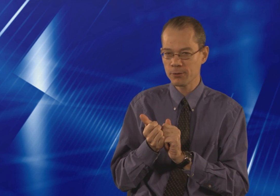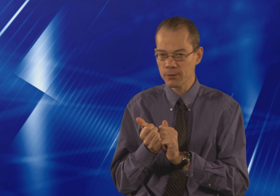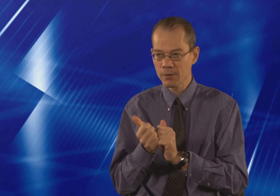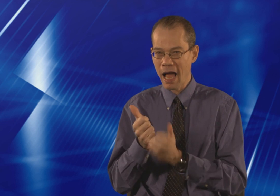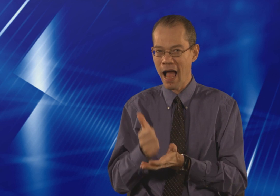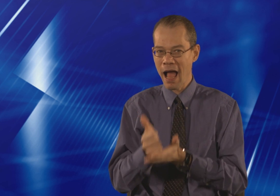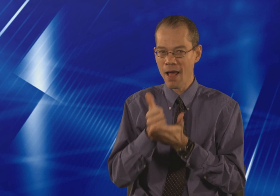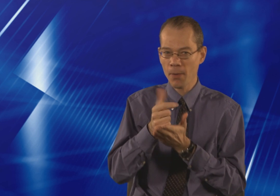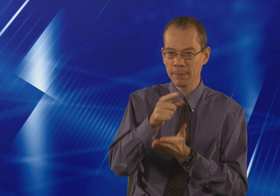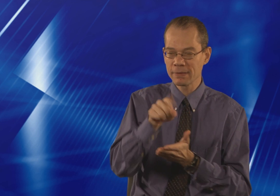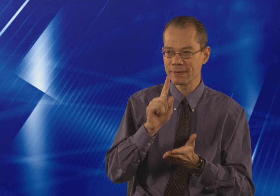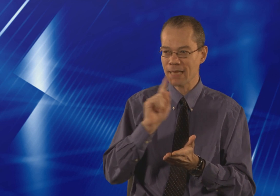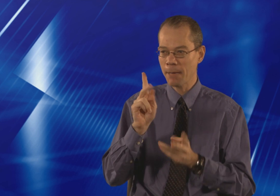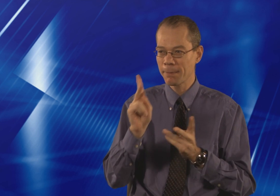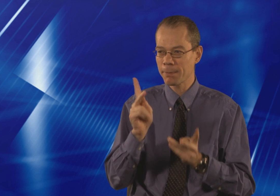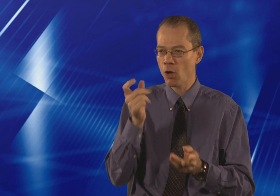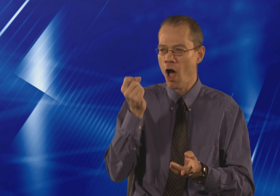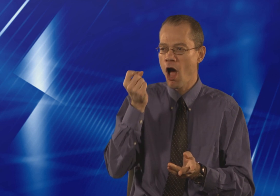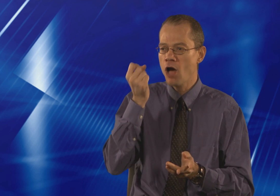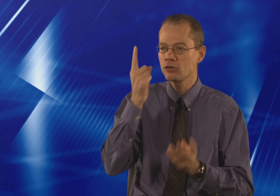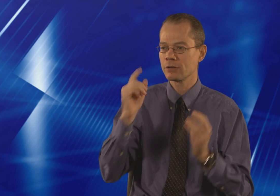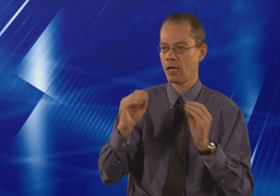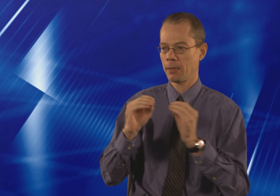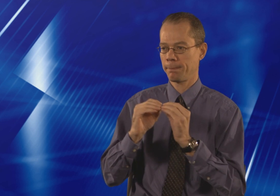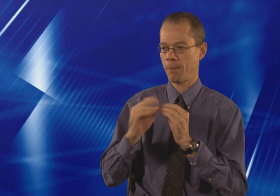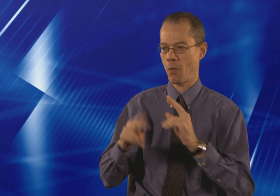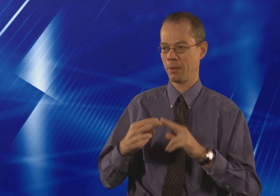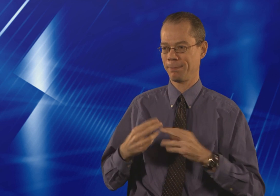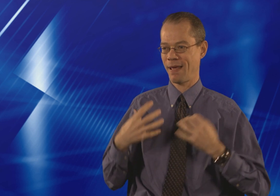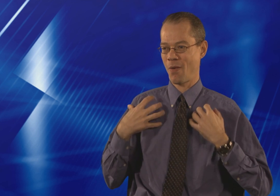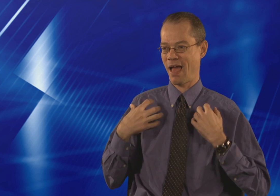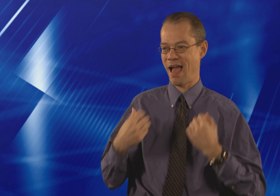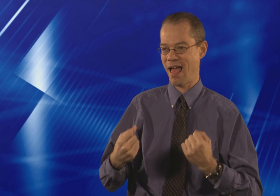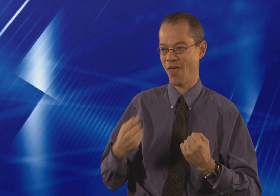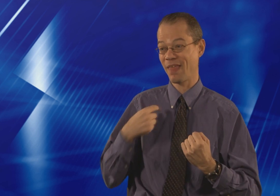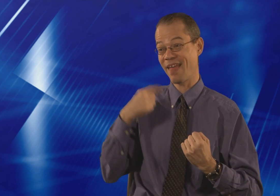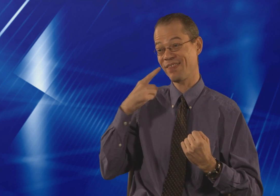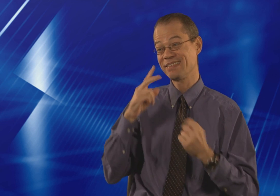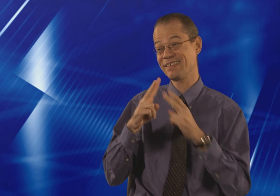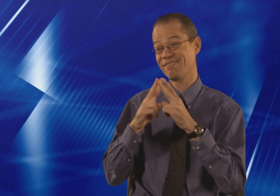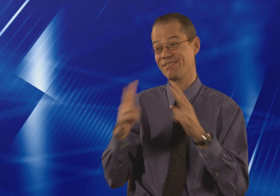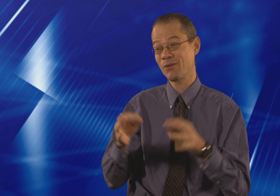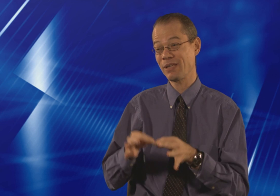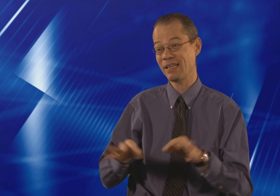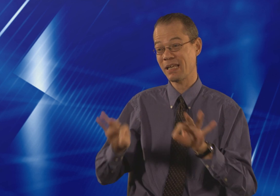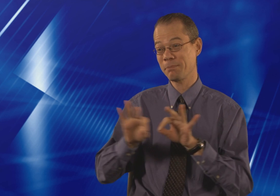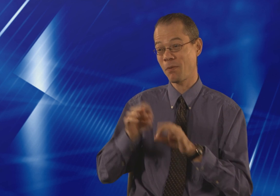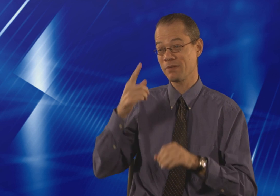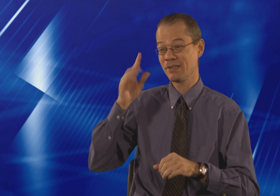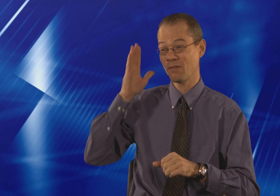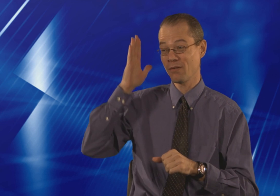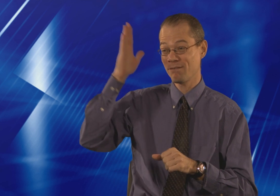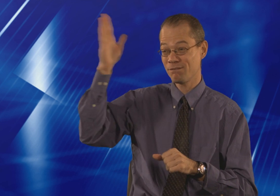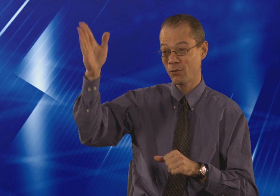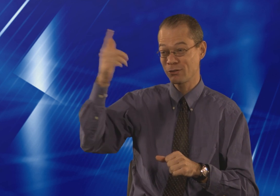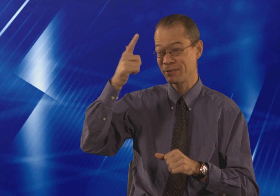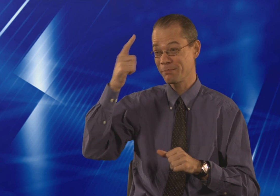how to help those deaf people understand more about health. And I think that that's very important for the future